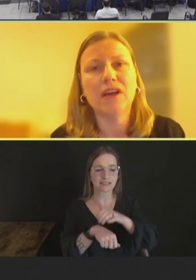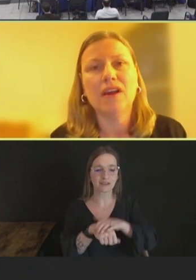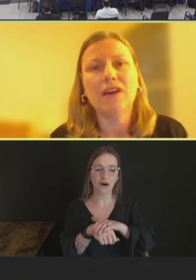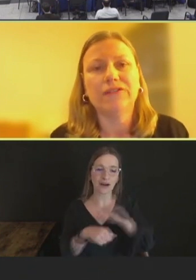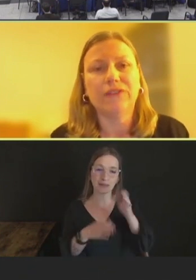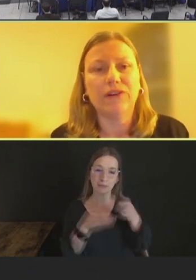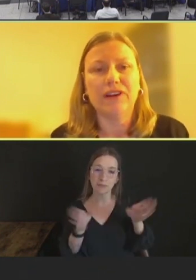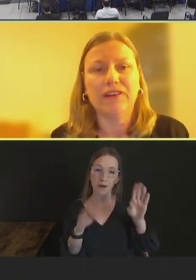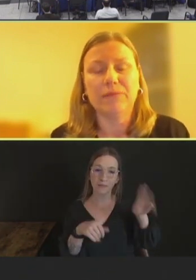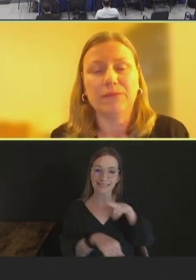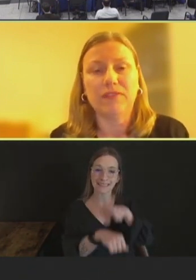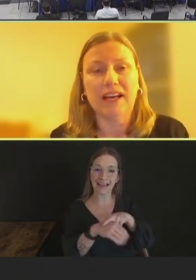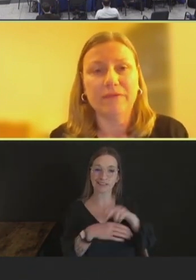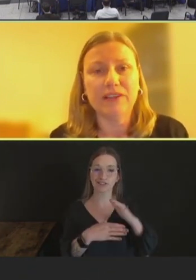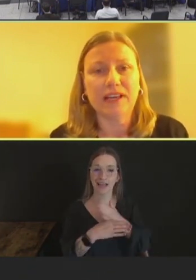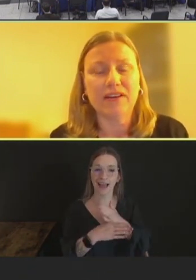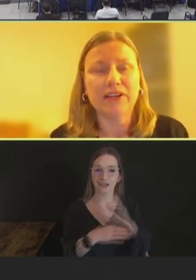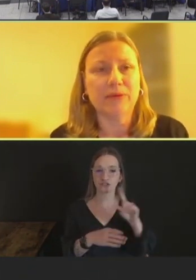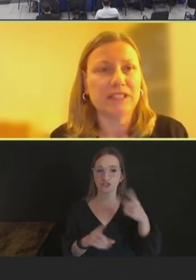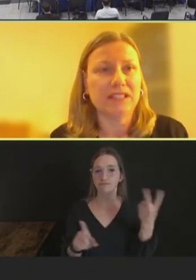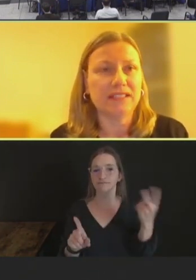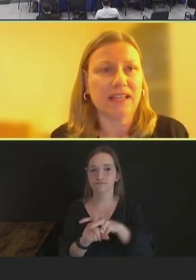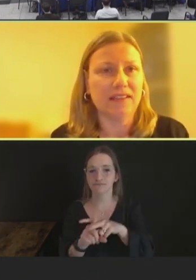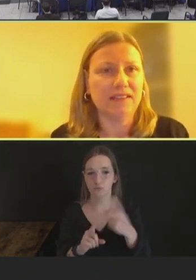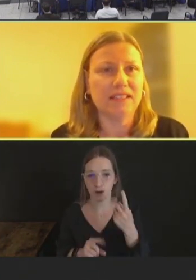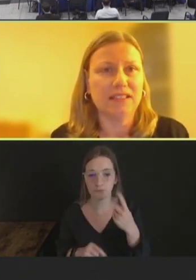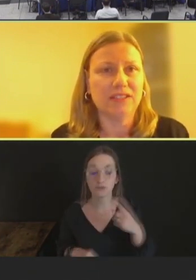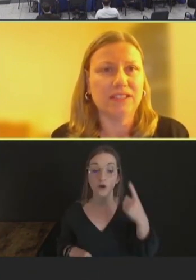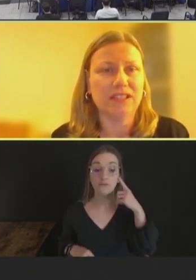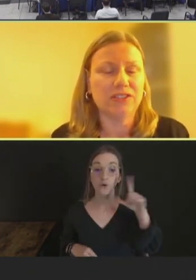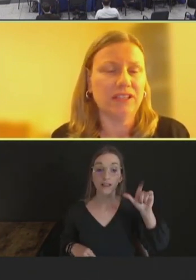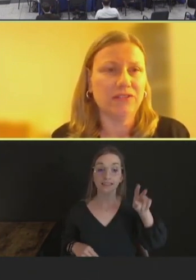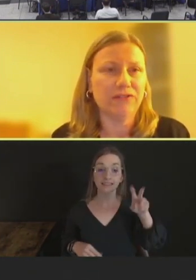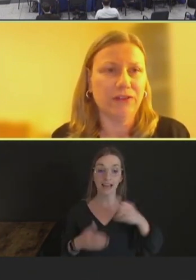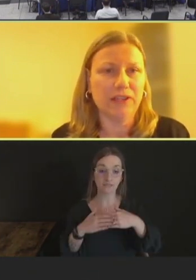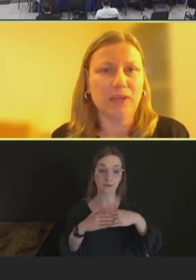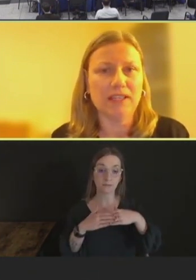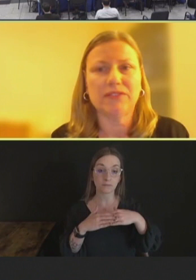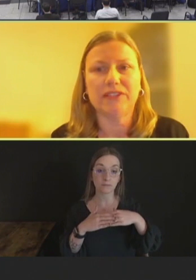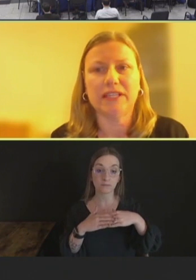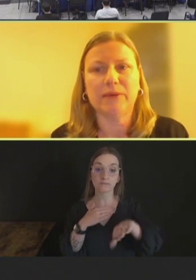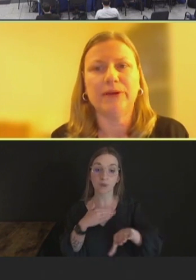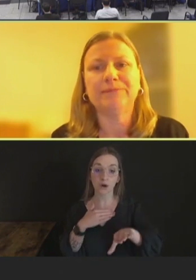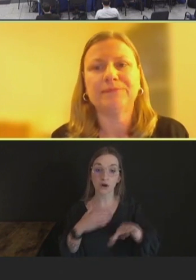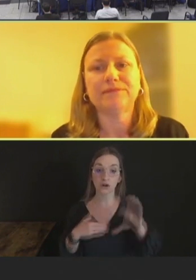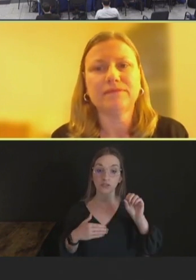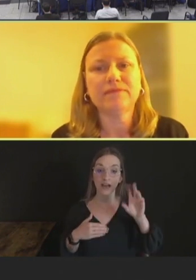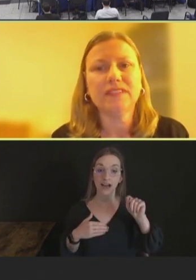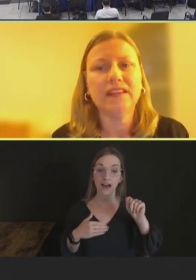So, for live birth outcomes, it assigns a gestational age of 40 weeks, for example.